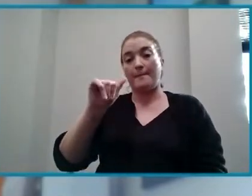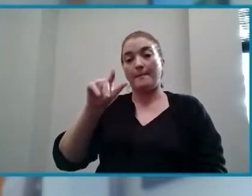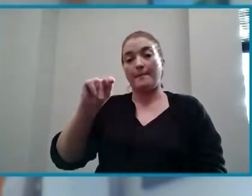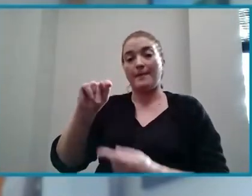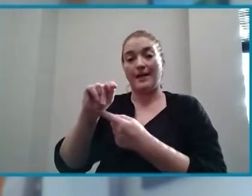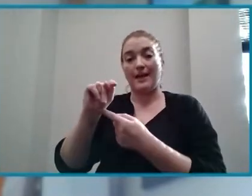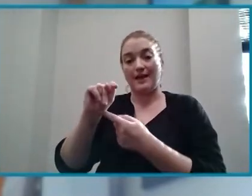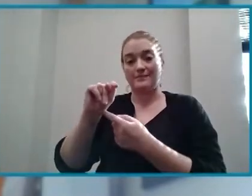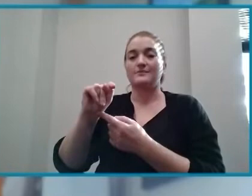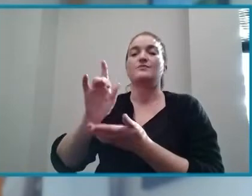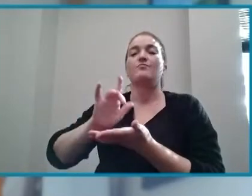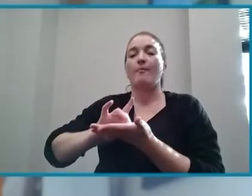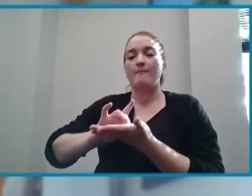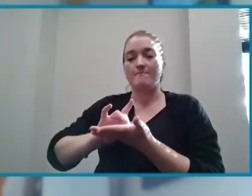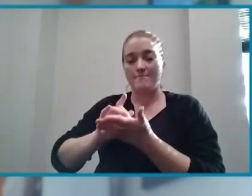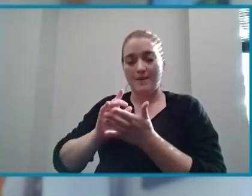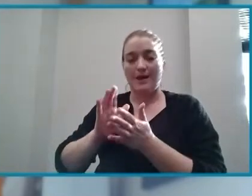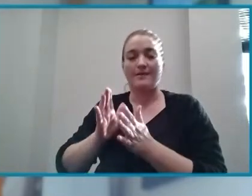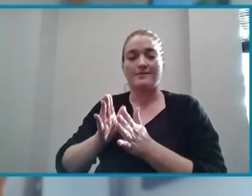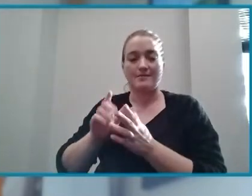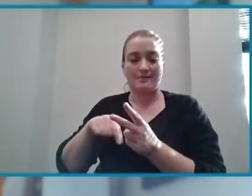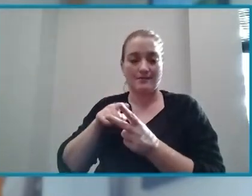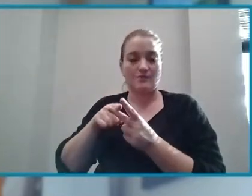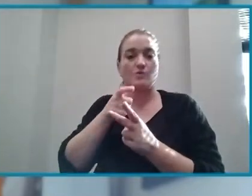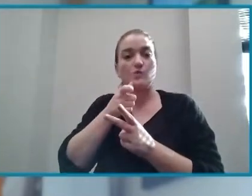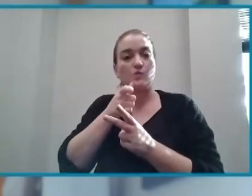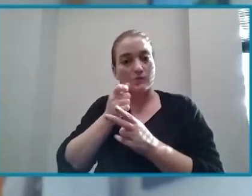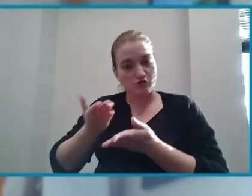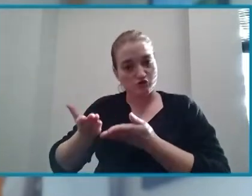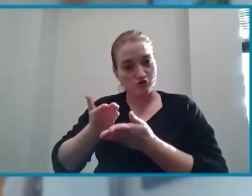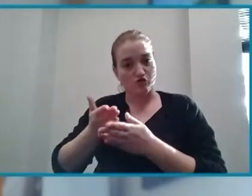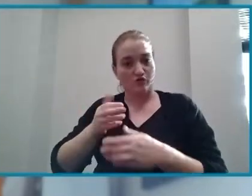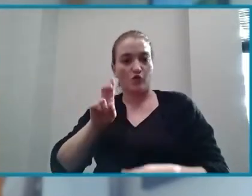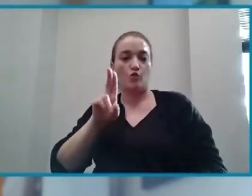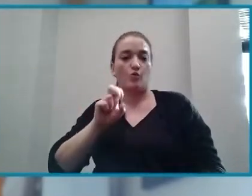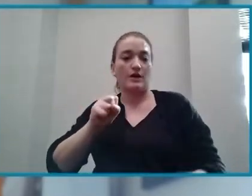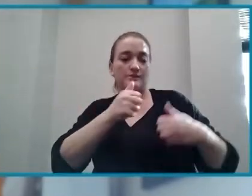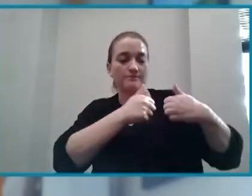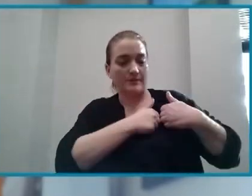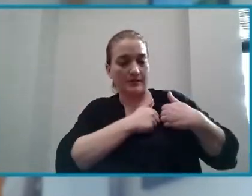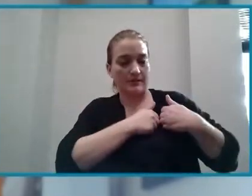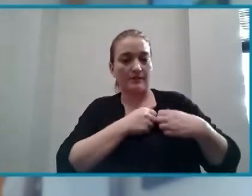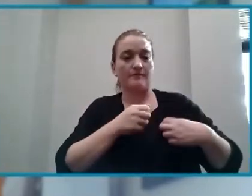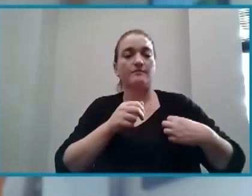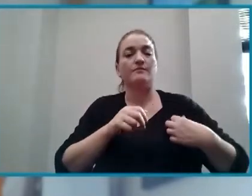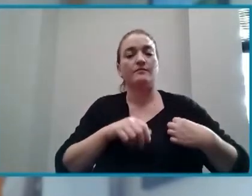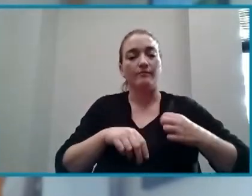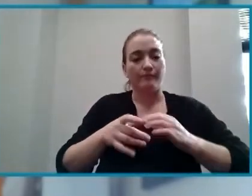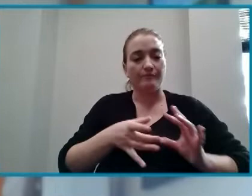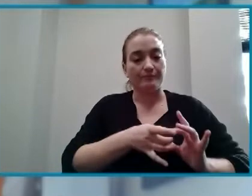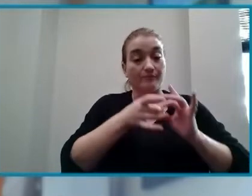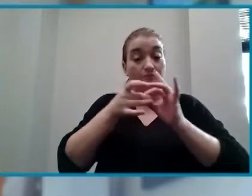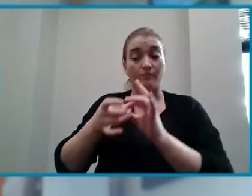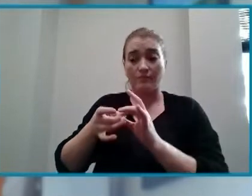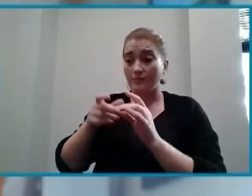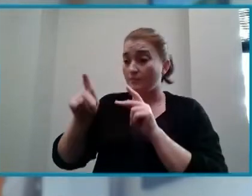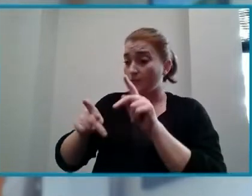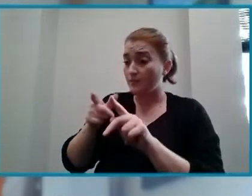and so we began to understand the connection between, uh, folks that have served, um, in the US military and their background in, uh,